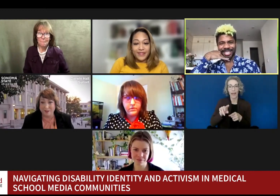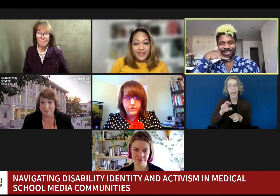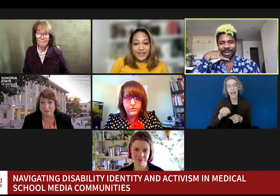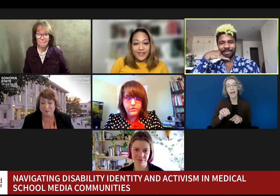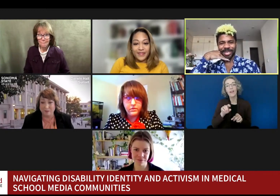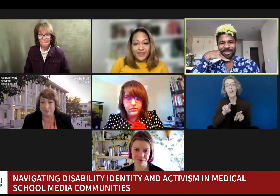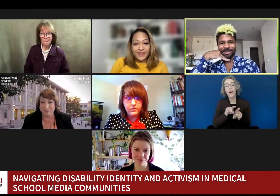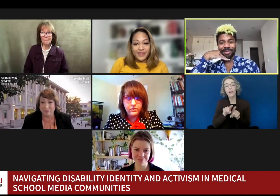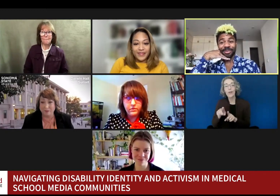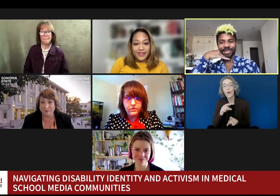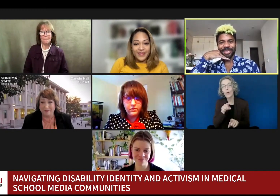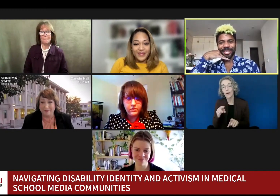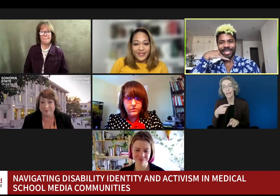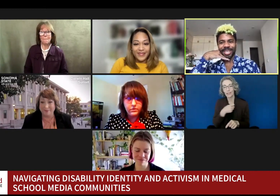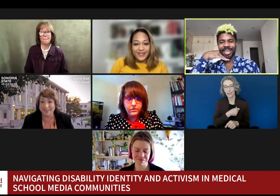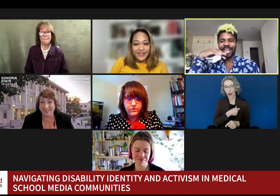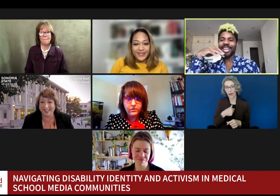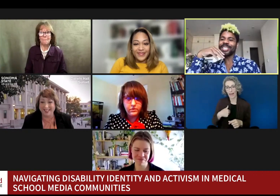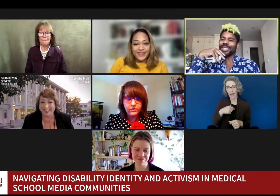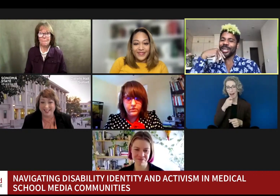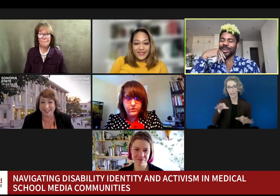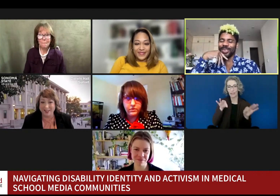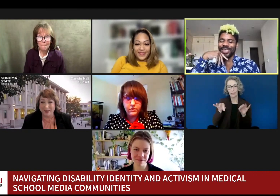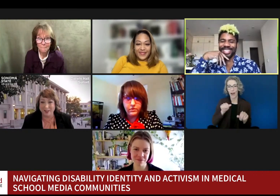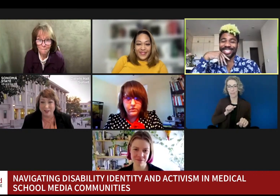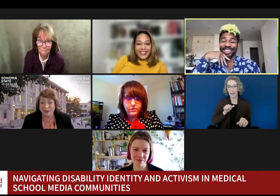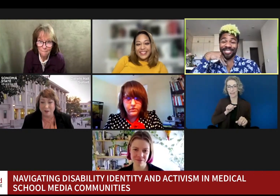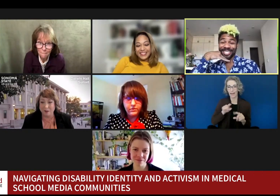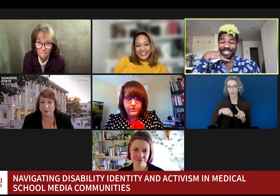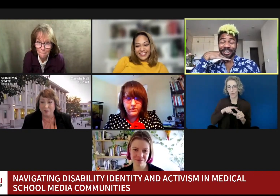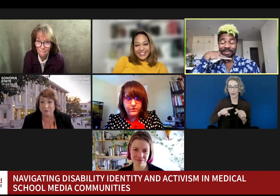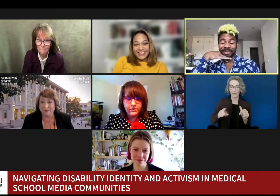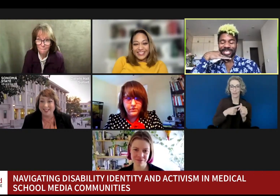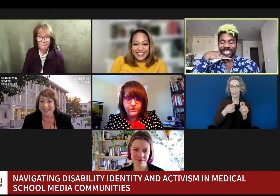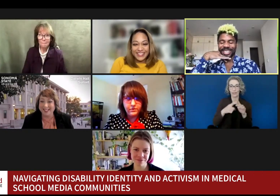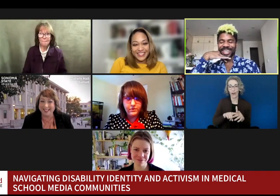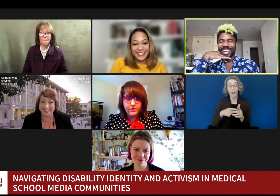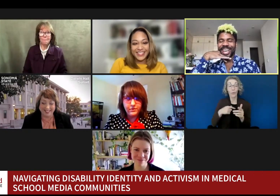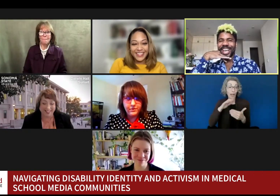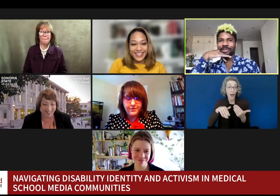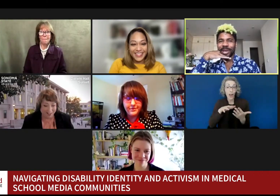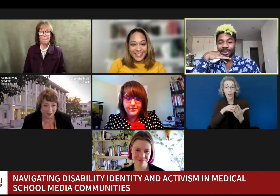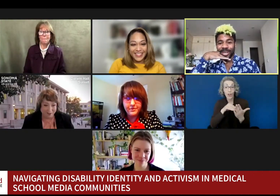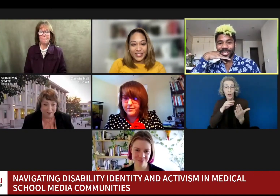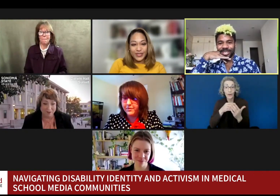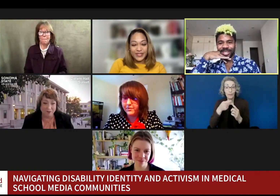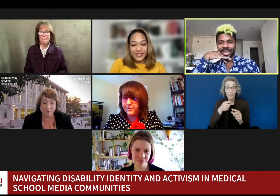I didn't describe myself when we first started. So this is all of us learning from each other, my pronouns are he and him,